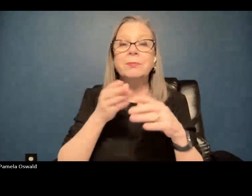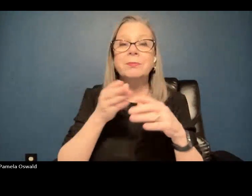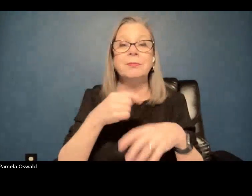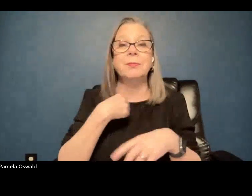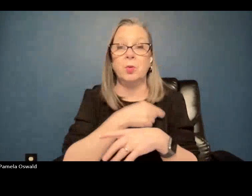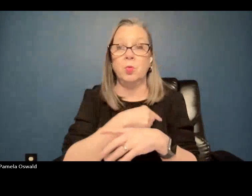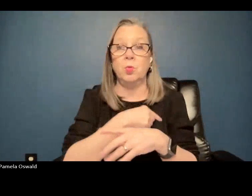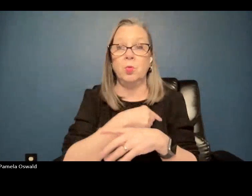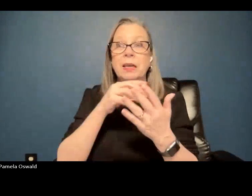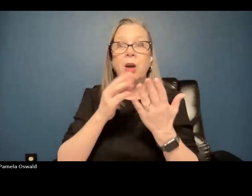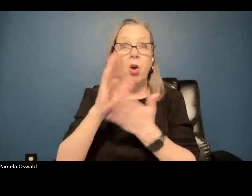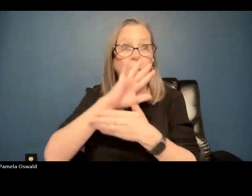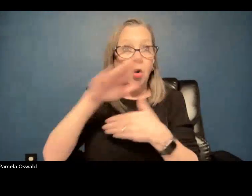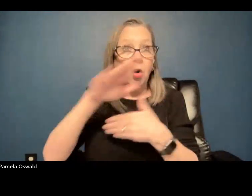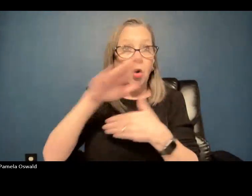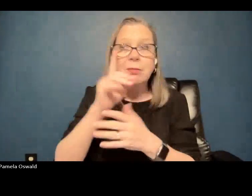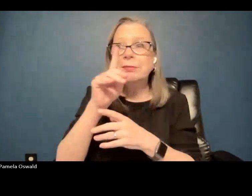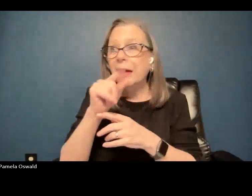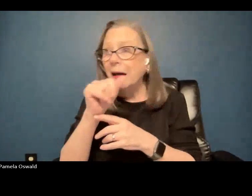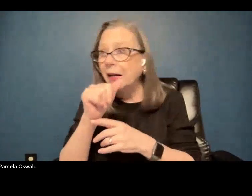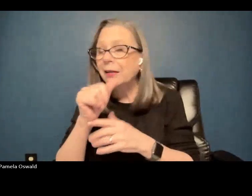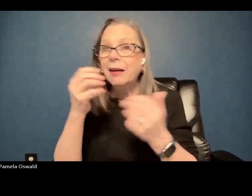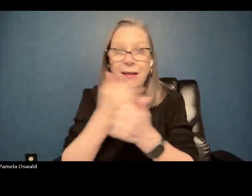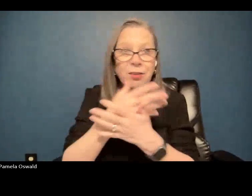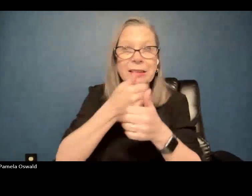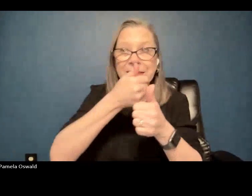each respective agency and program collected the data.